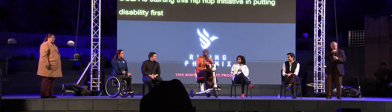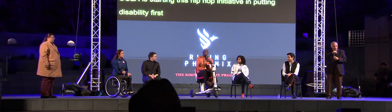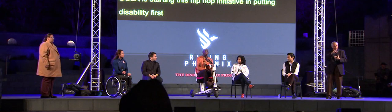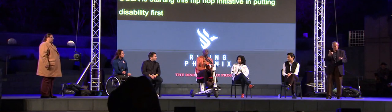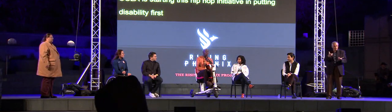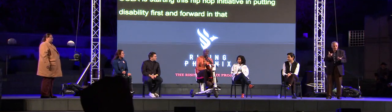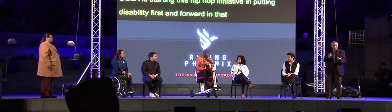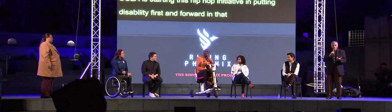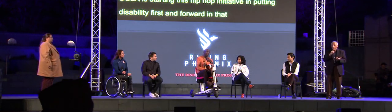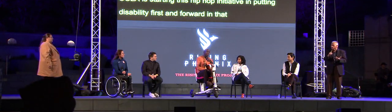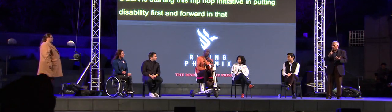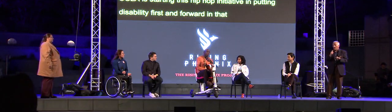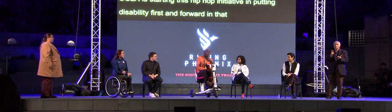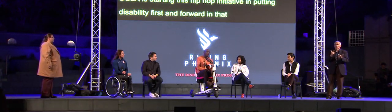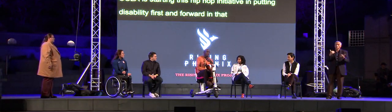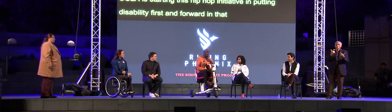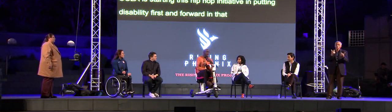That's humongous.